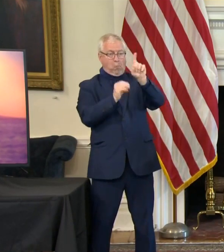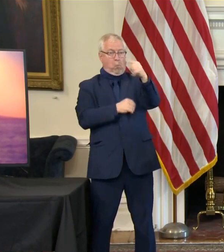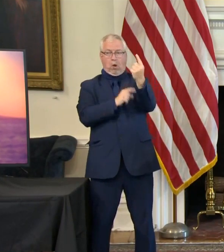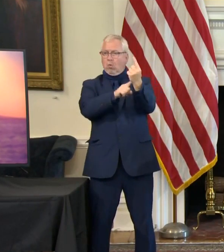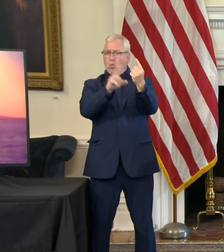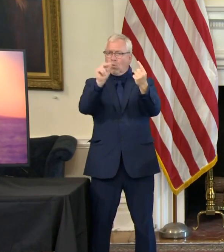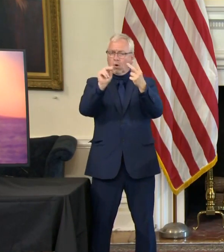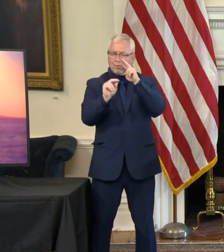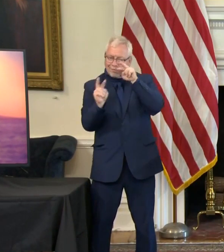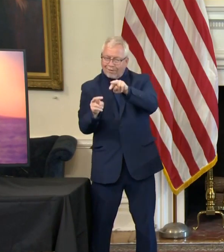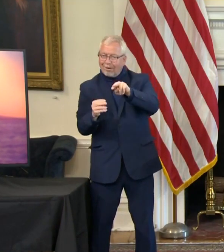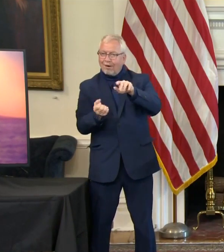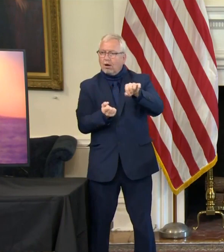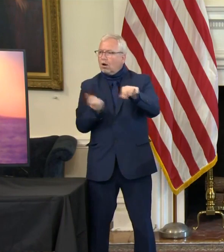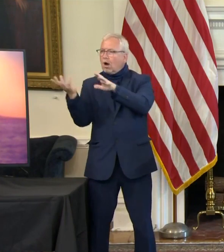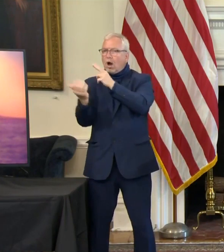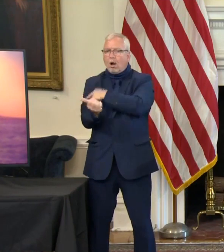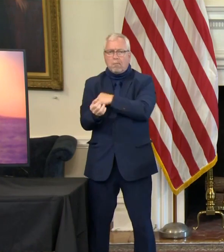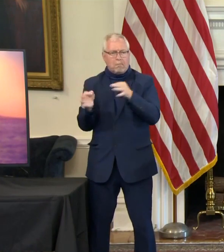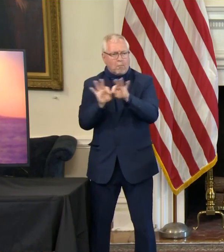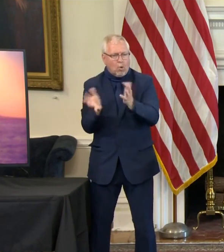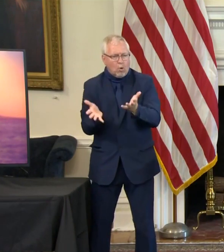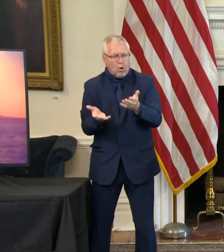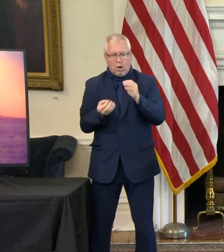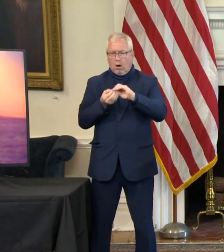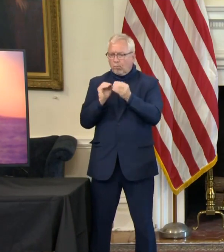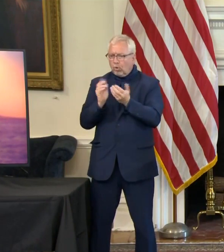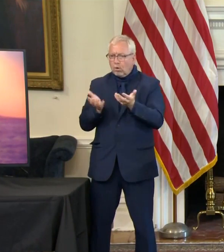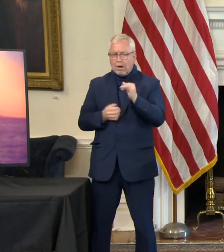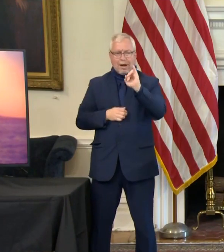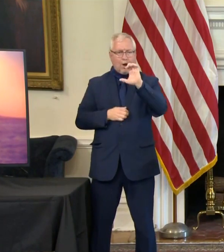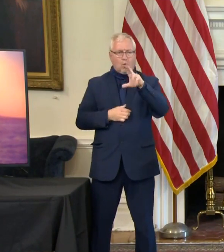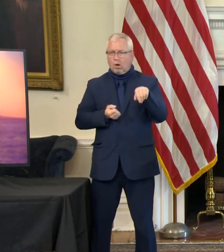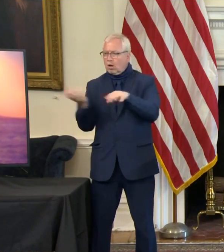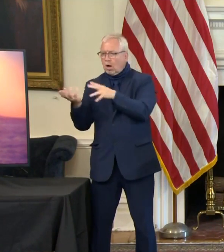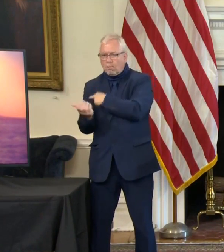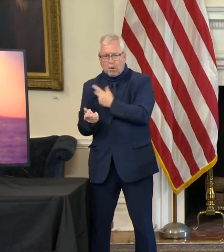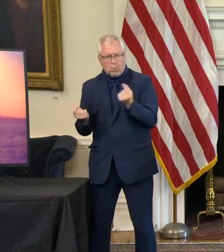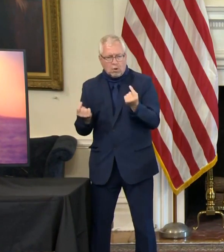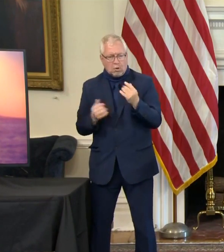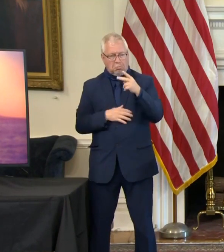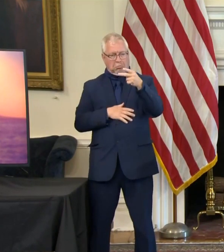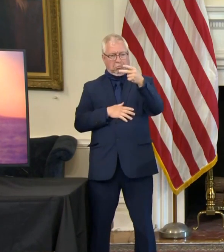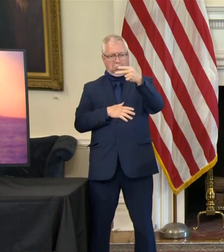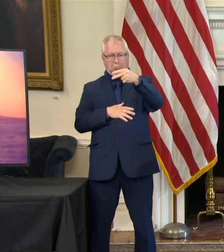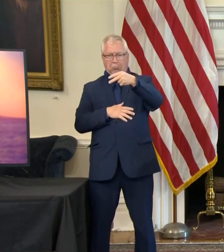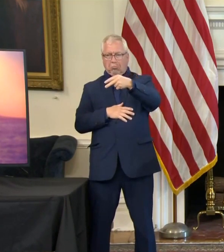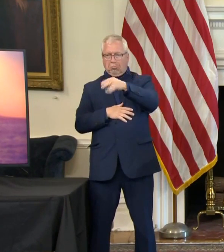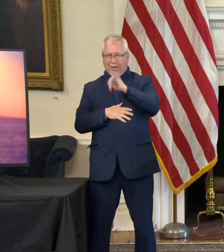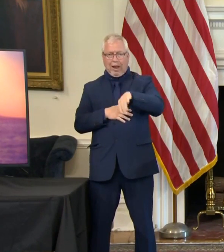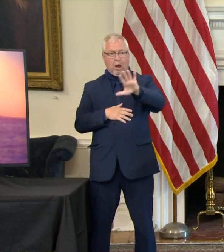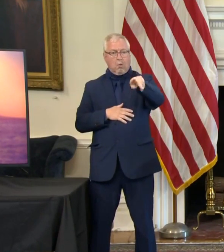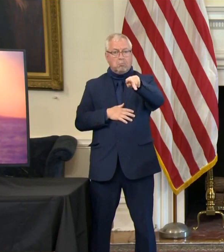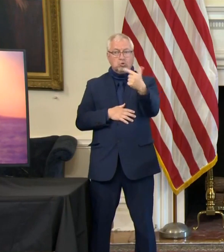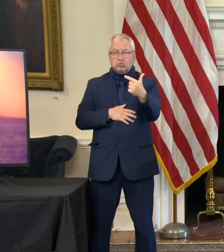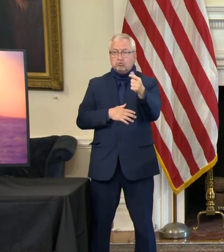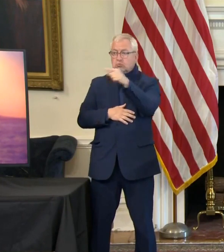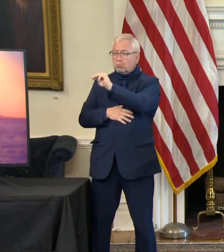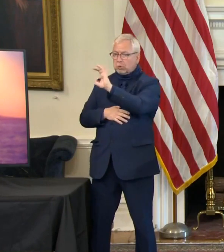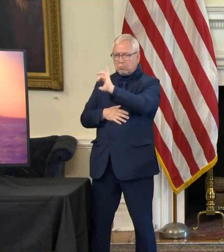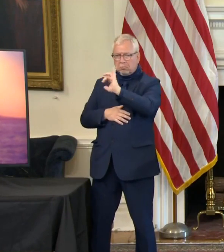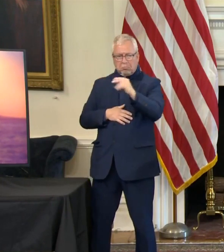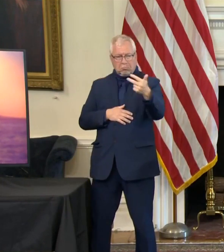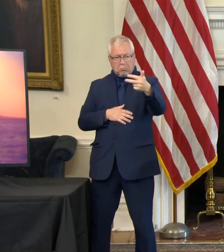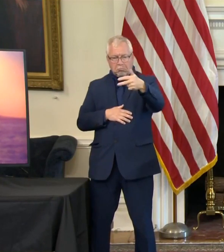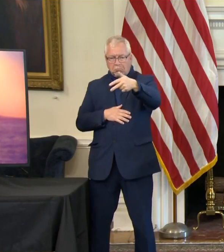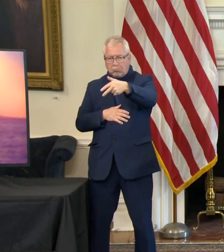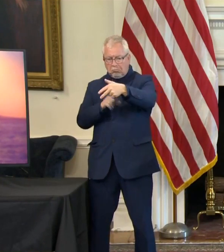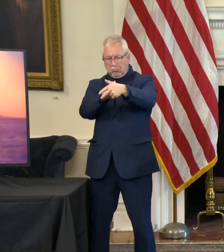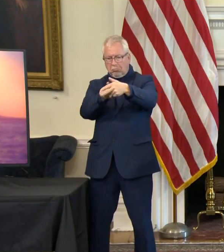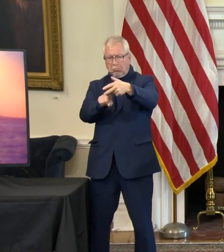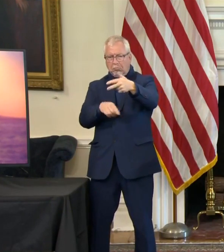LOOK AT THE HOSPITALIZATIONS, THE ICU AND THE POSITIVITY RATES ALL OF WHICH ARE TRENDING IN THE RIGHT DIRECTION, INCLUDING IN STORAGE AND MACHEMER COUNTY WHICH ARE DOING GREAT.